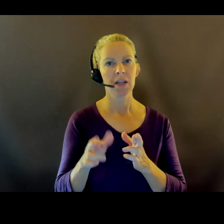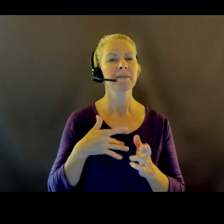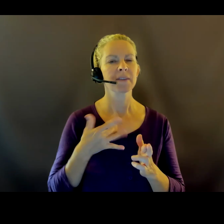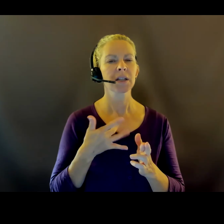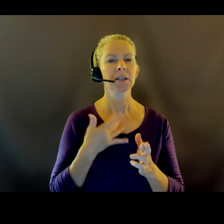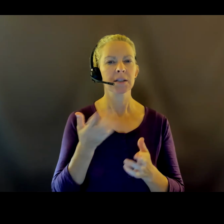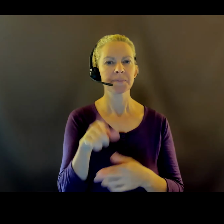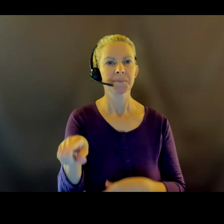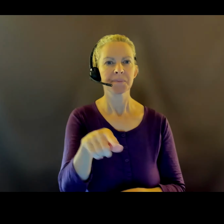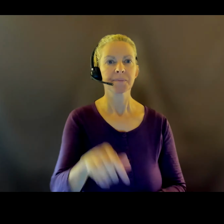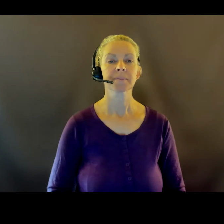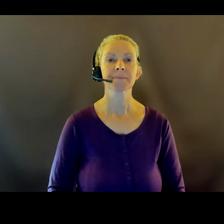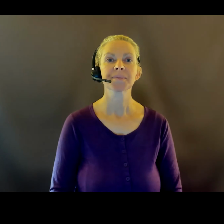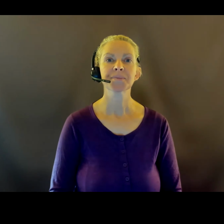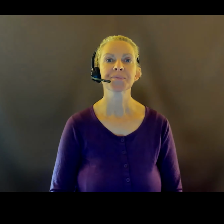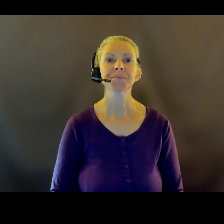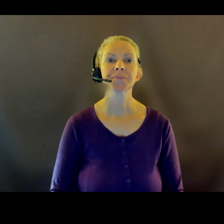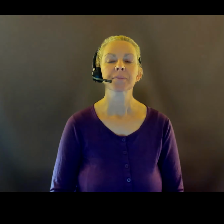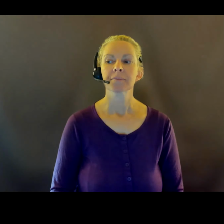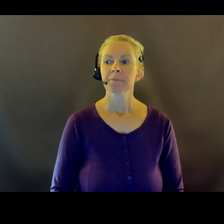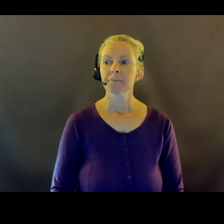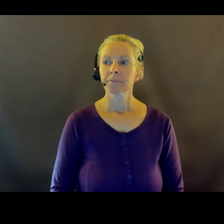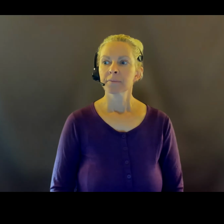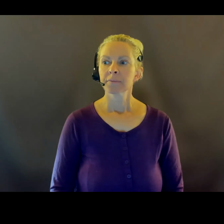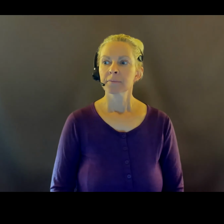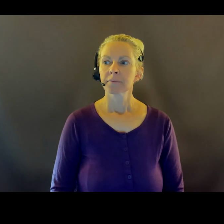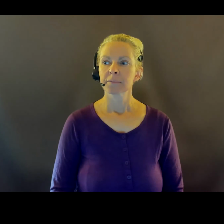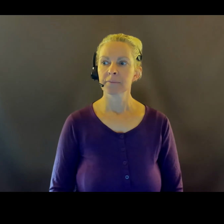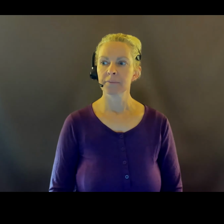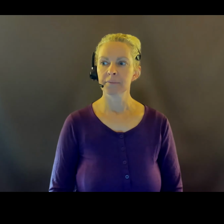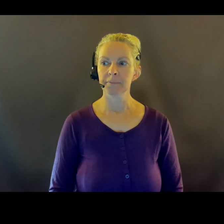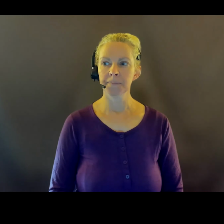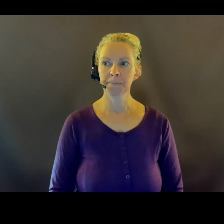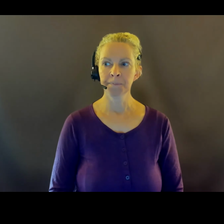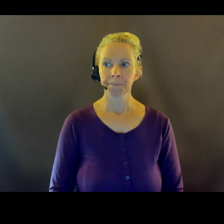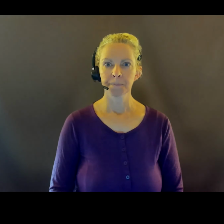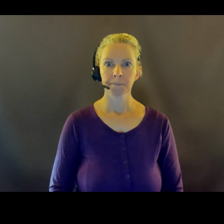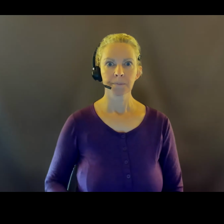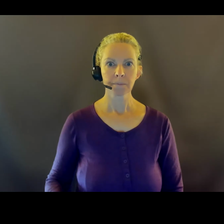So when I was about eight years old, I was in geography class.